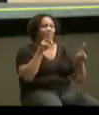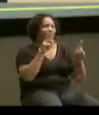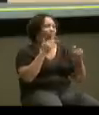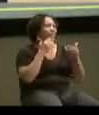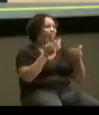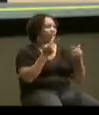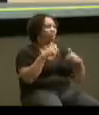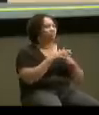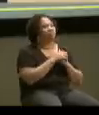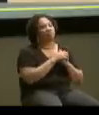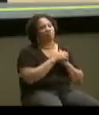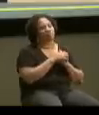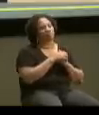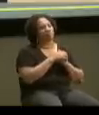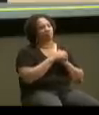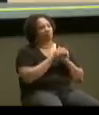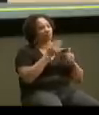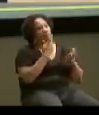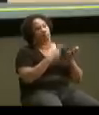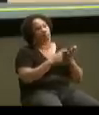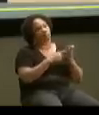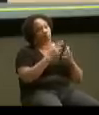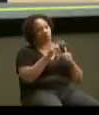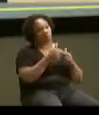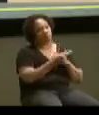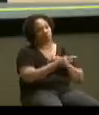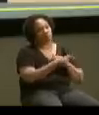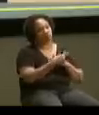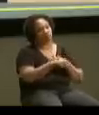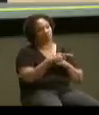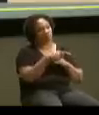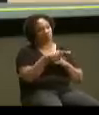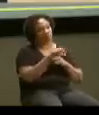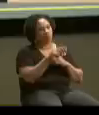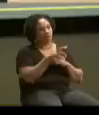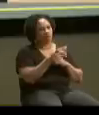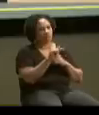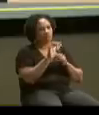I WILL TALK A BIT ABOUT GREEN PRODUCTS AND THE OPPORTUNITY